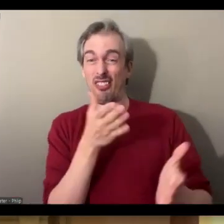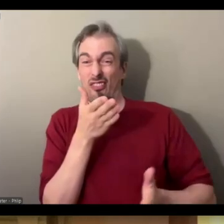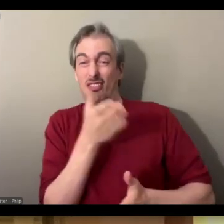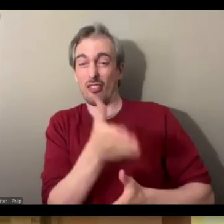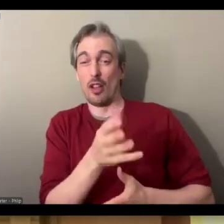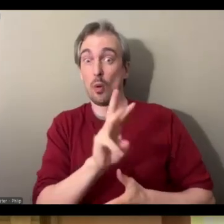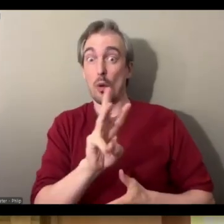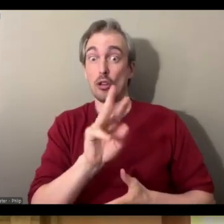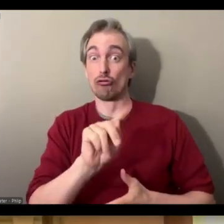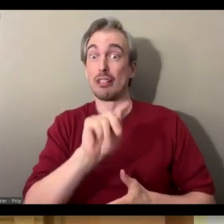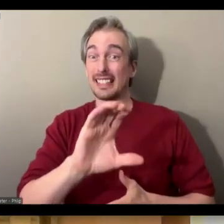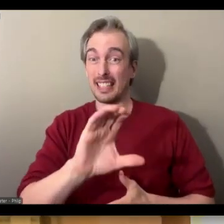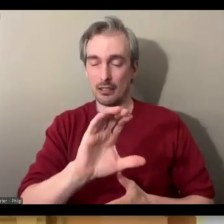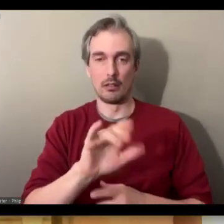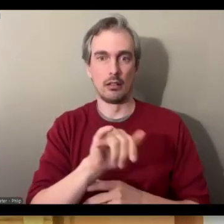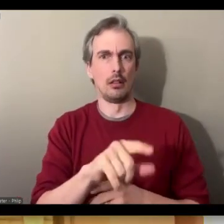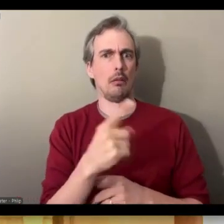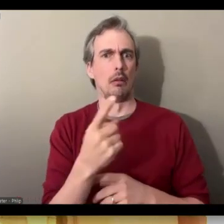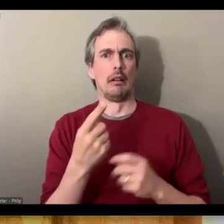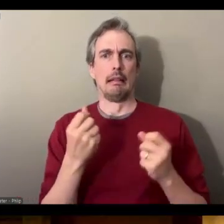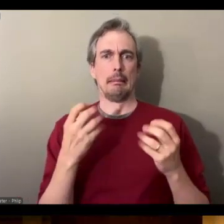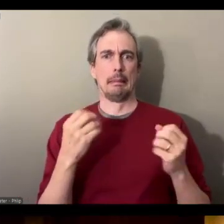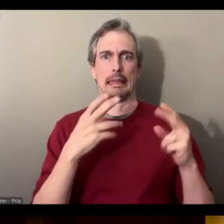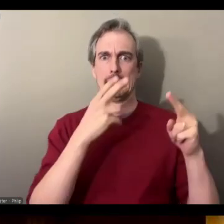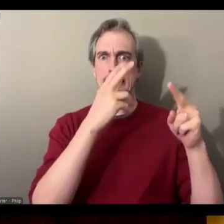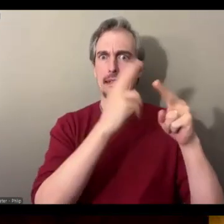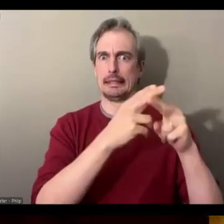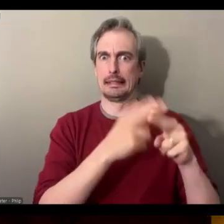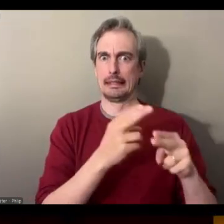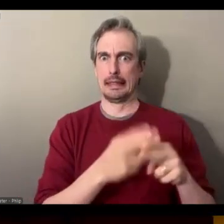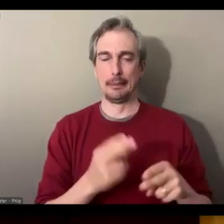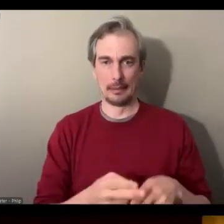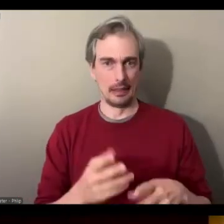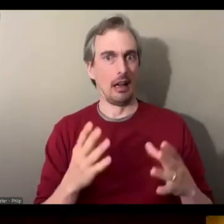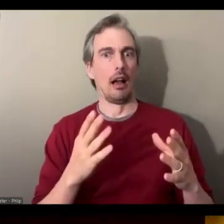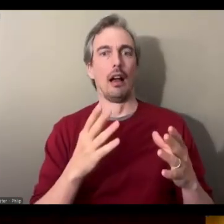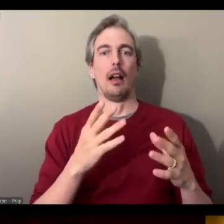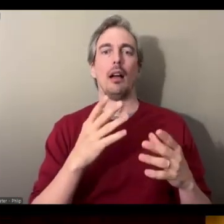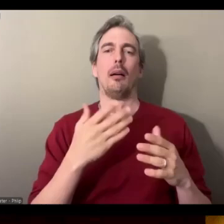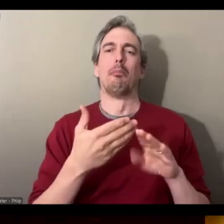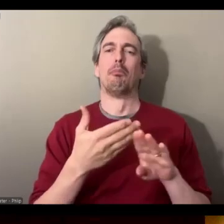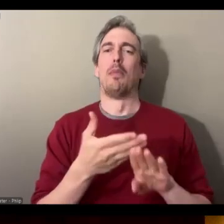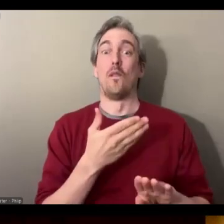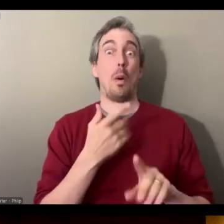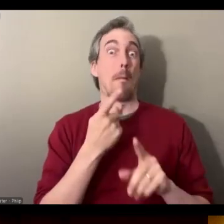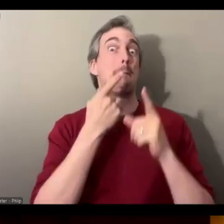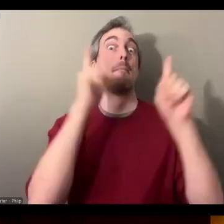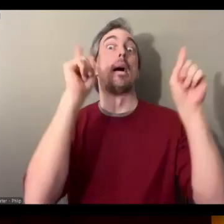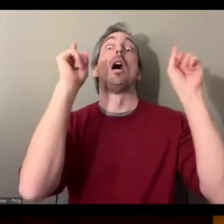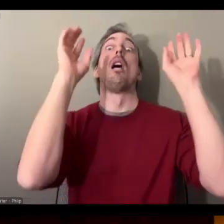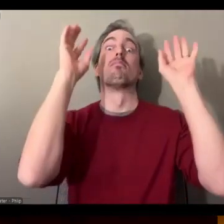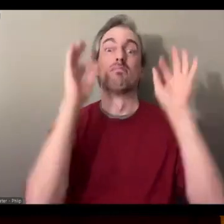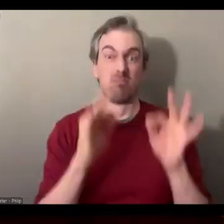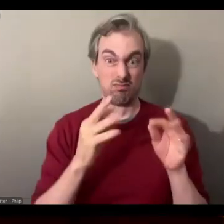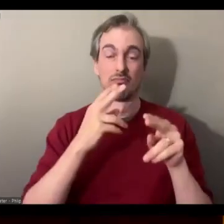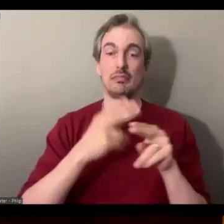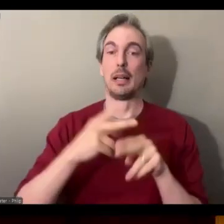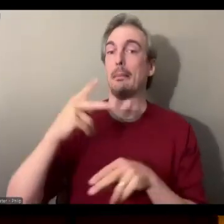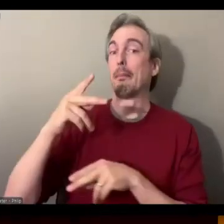was known as, before we finally landed on Perelman Performing Arts Center, PAC NYC, it was really an